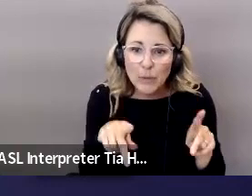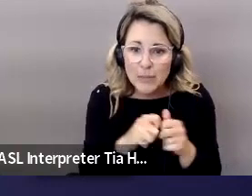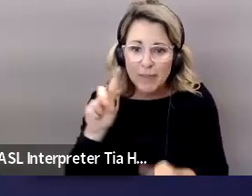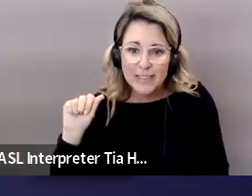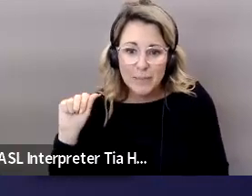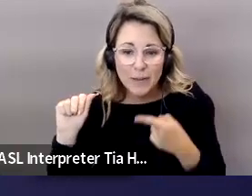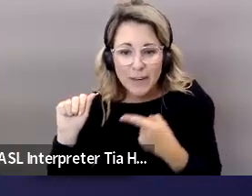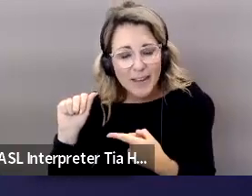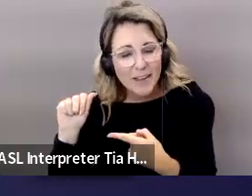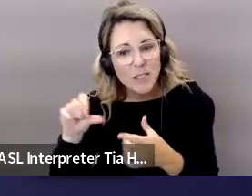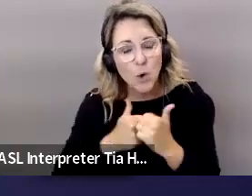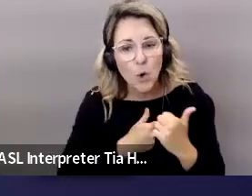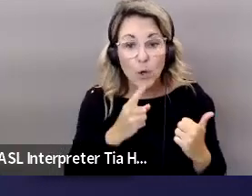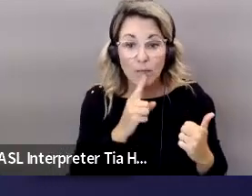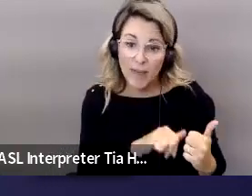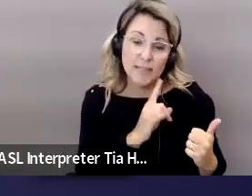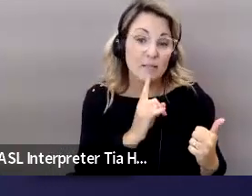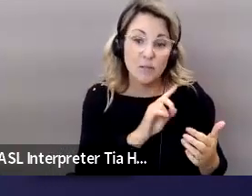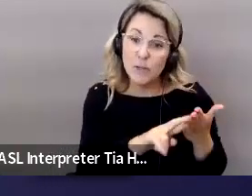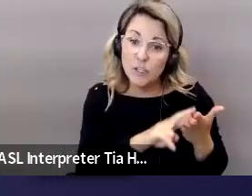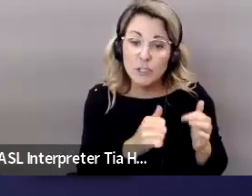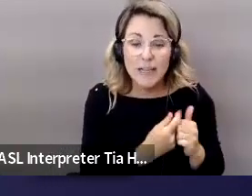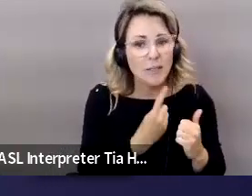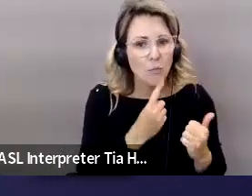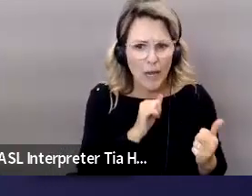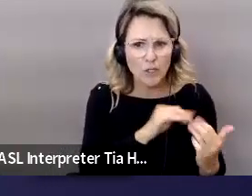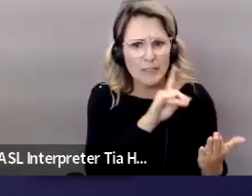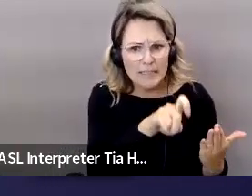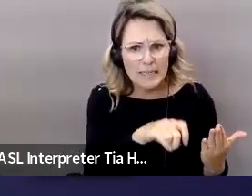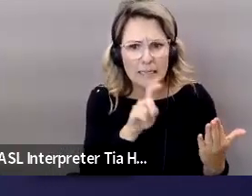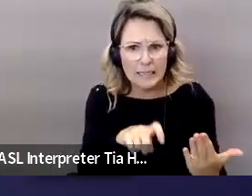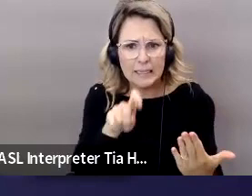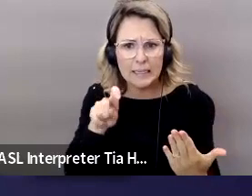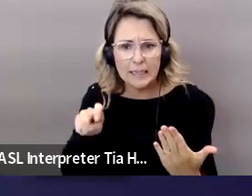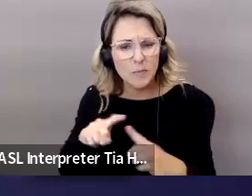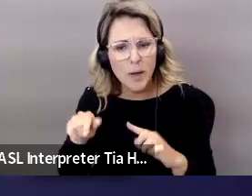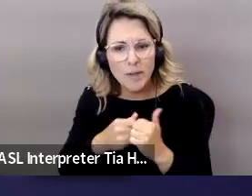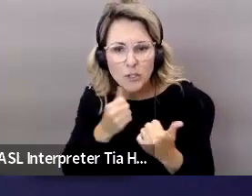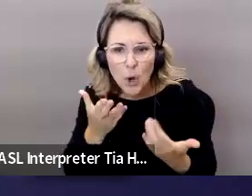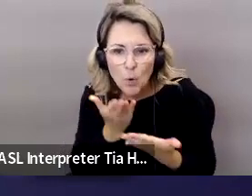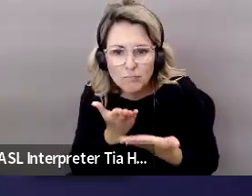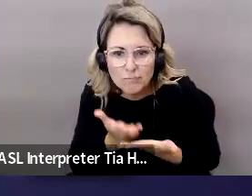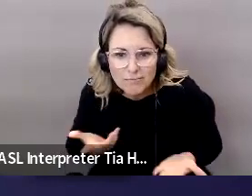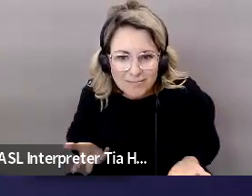this need, that need, etc. So, what I would say is that you can use that as partial support for your